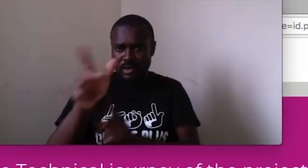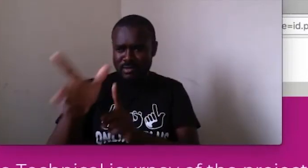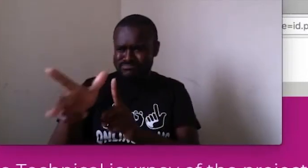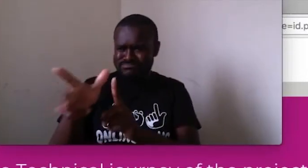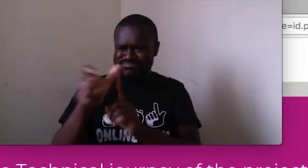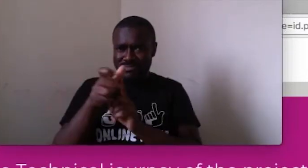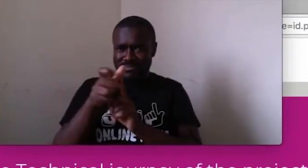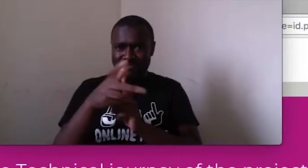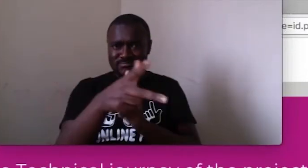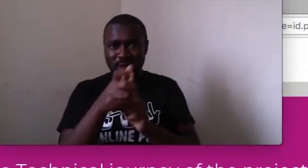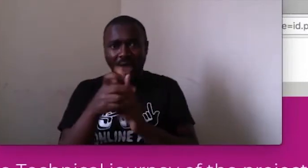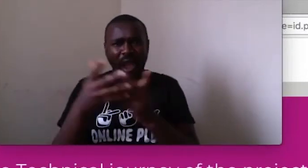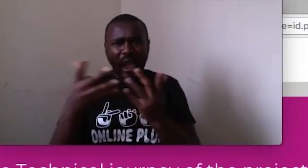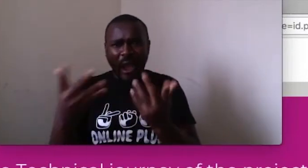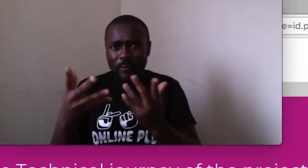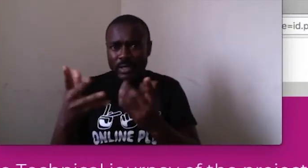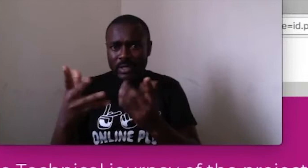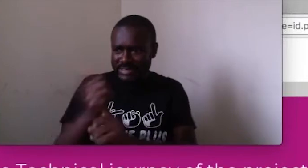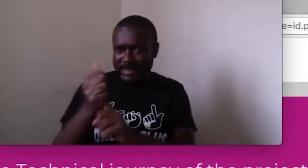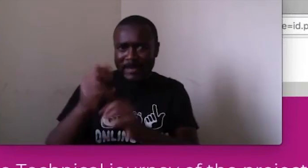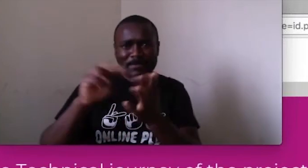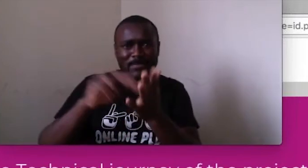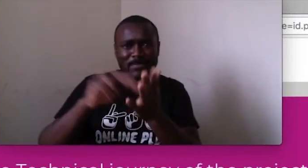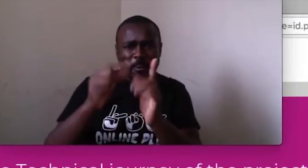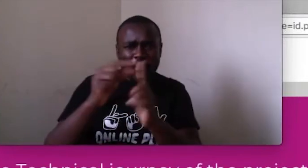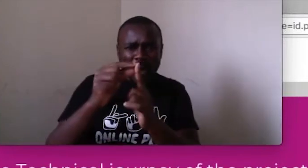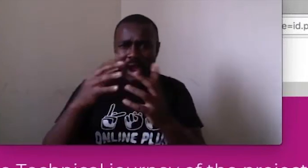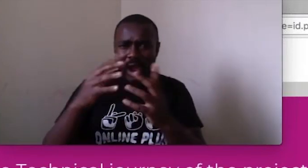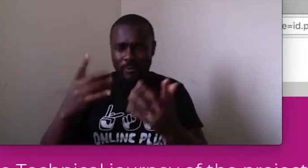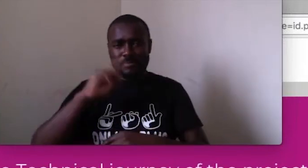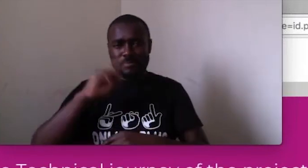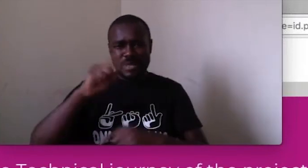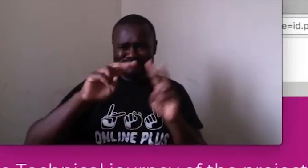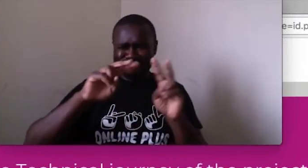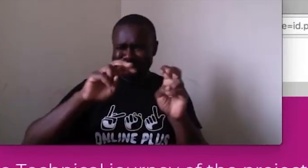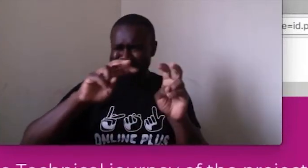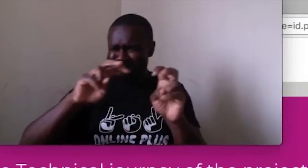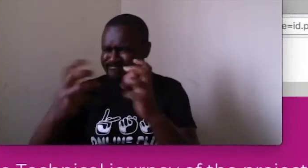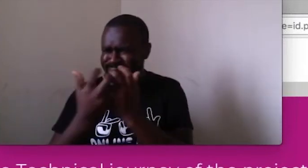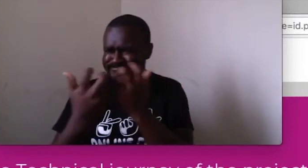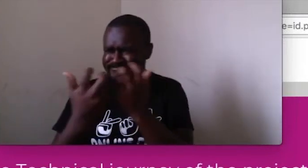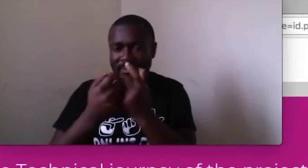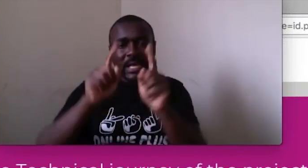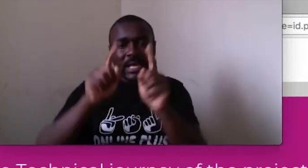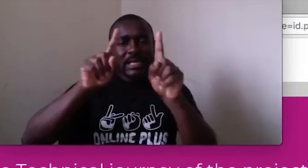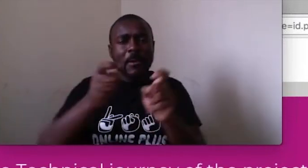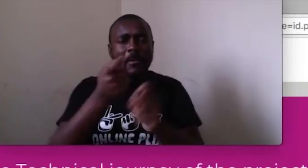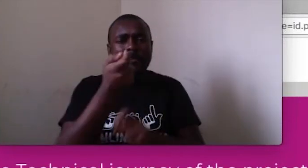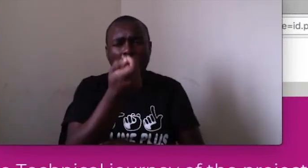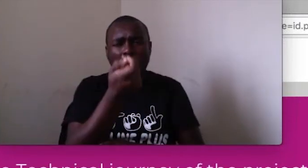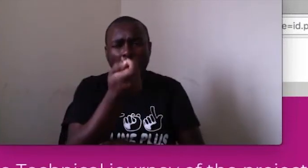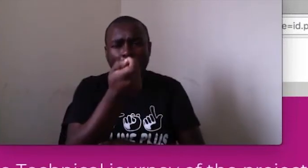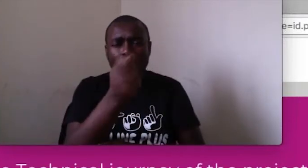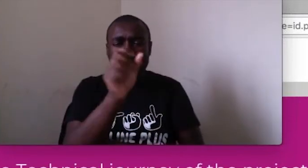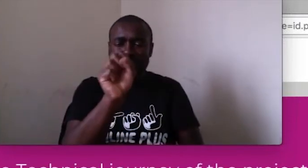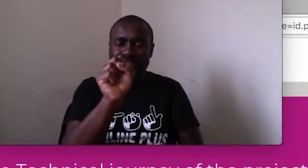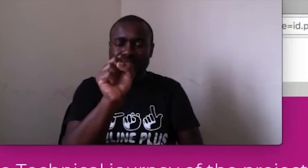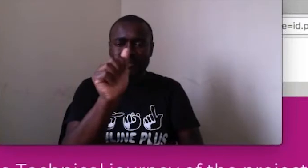I already have the app but how I am able to access the data like how does the word mean? So I started researching